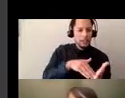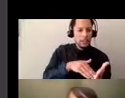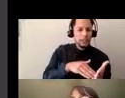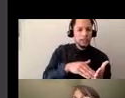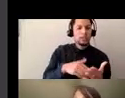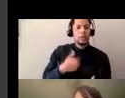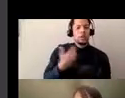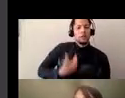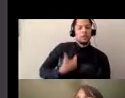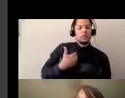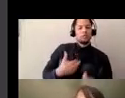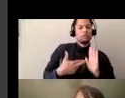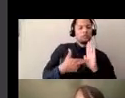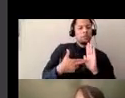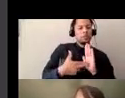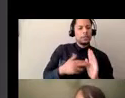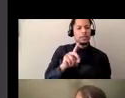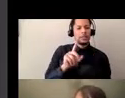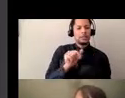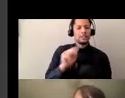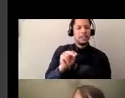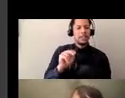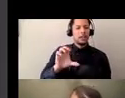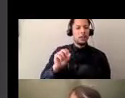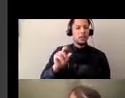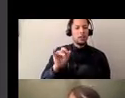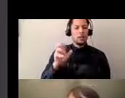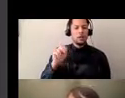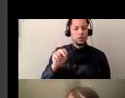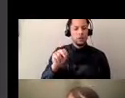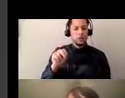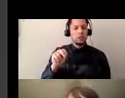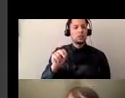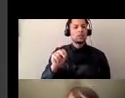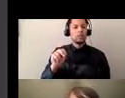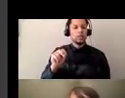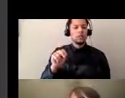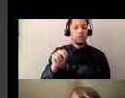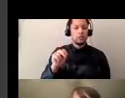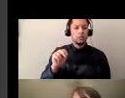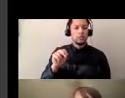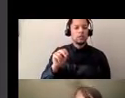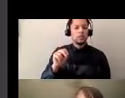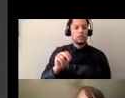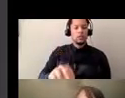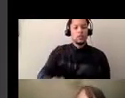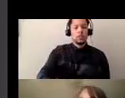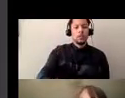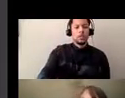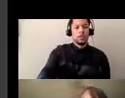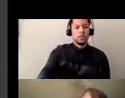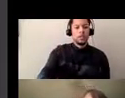So we also have web serve disability action center.